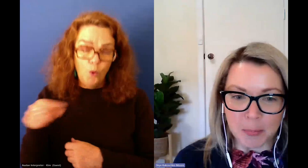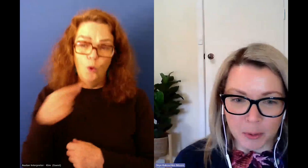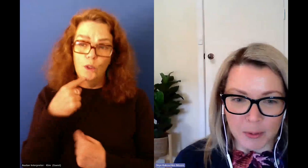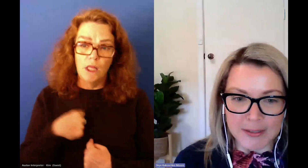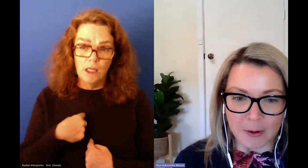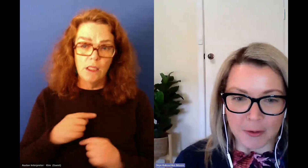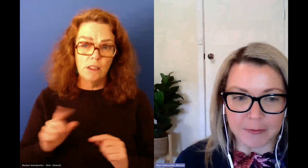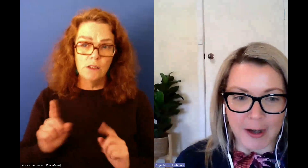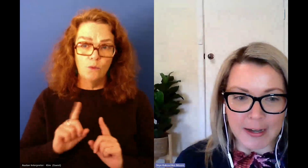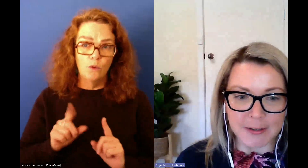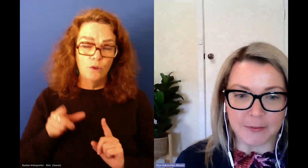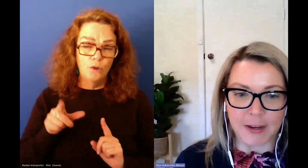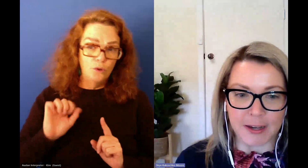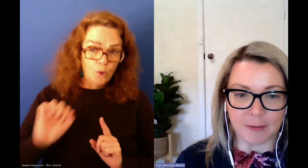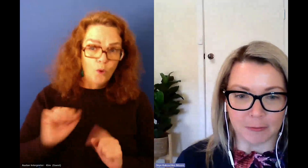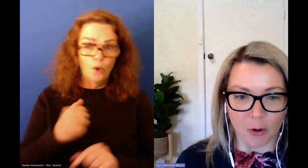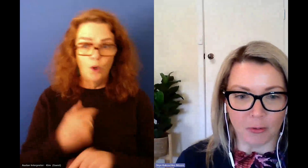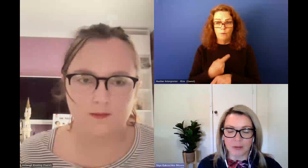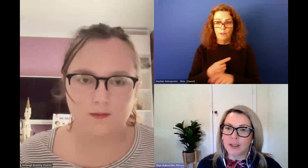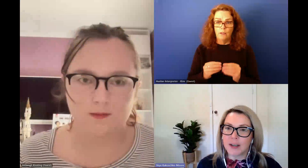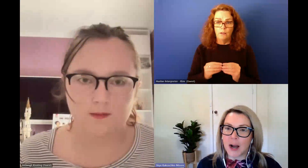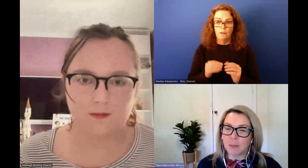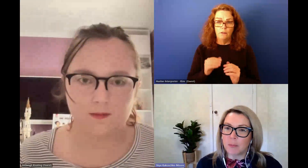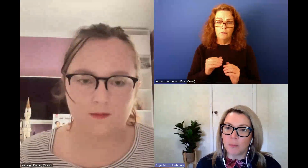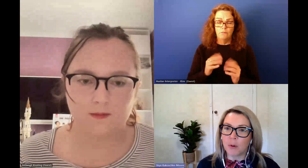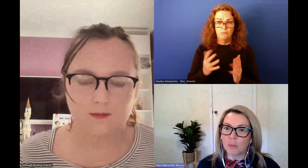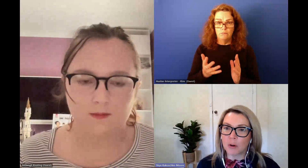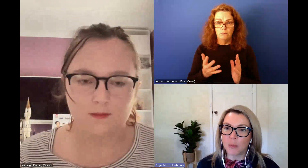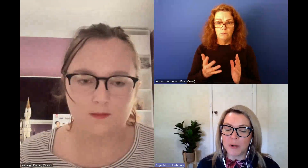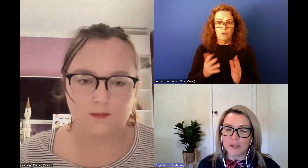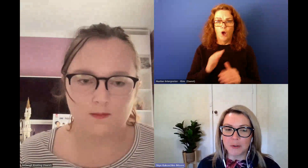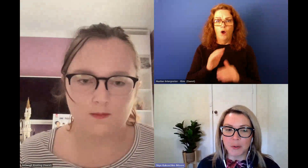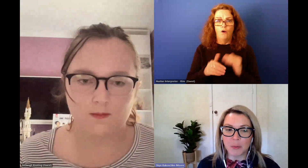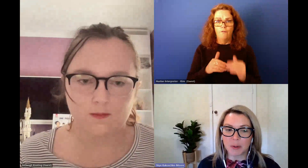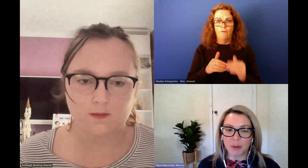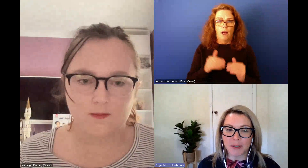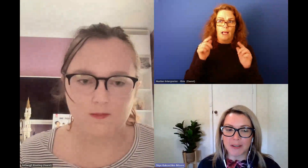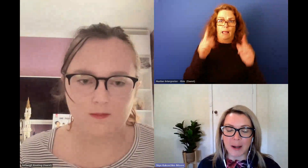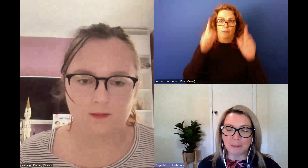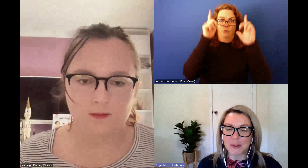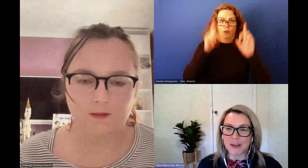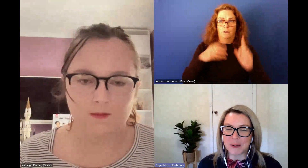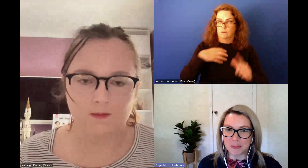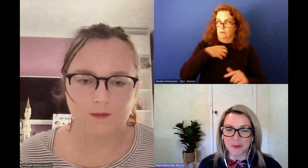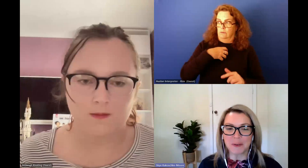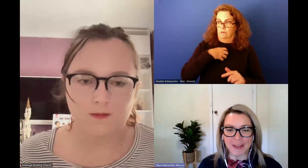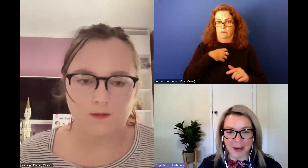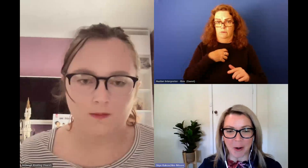employers are afraid of getting it wrong? What what can we do to improve their